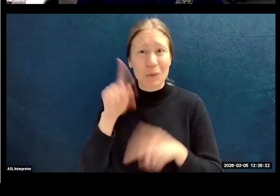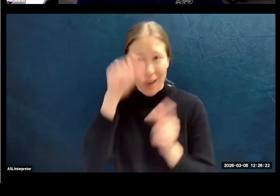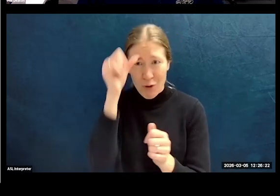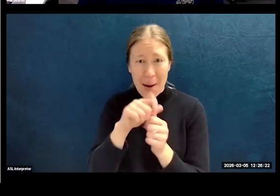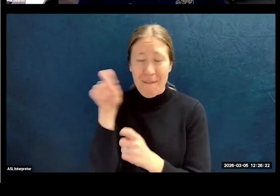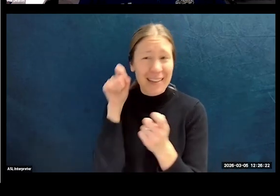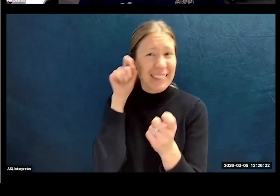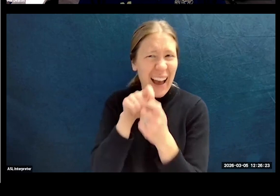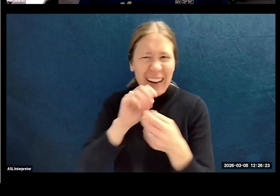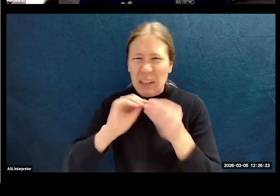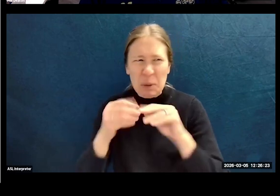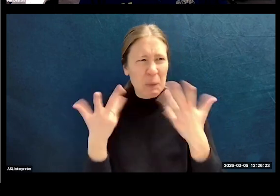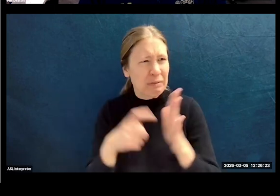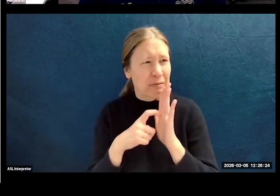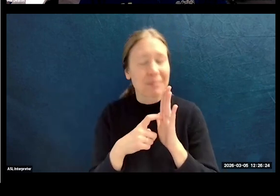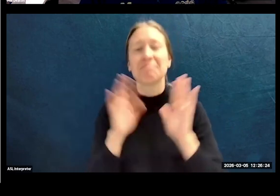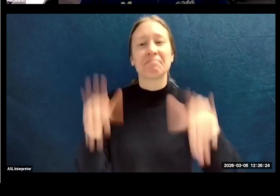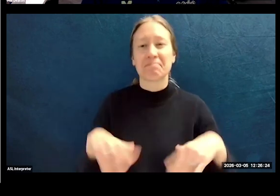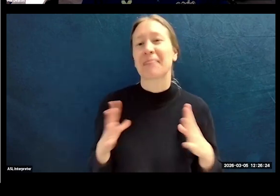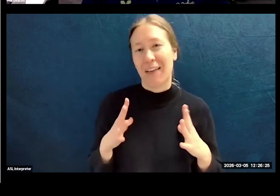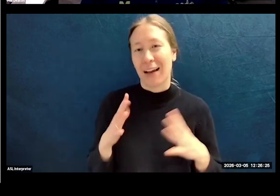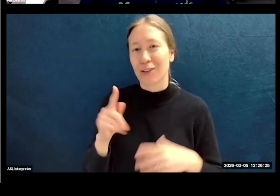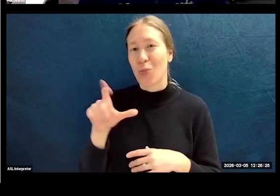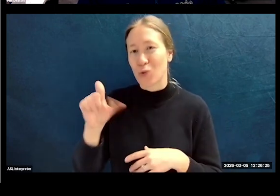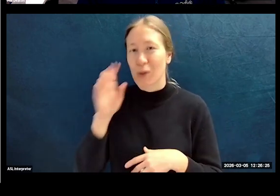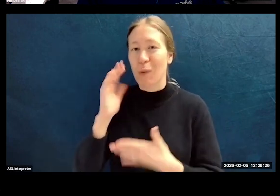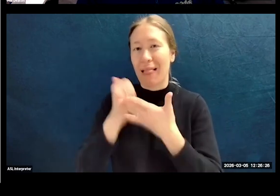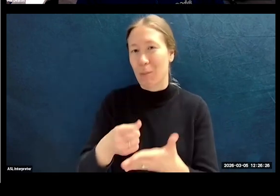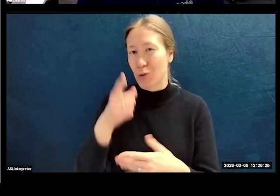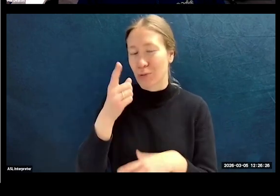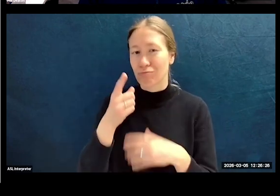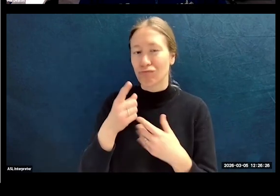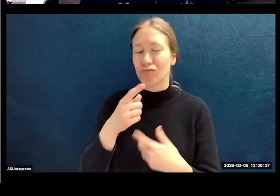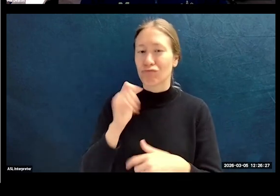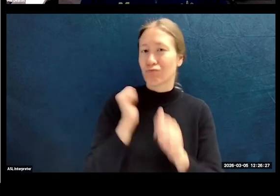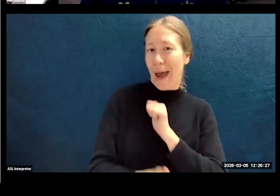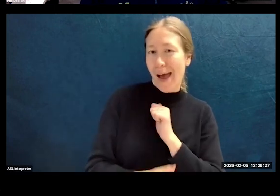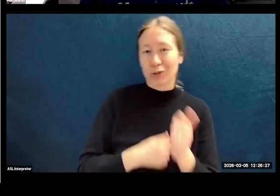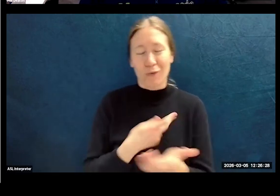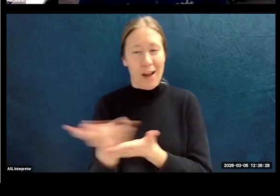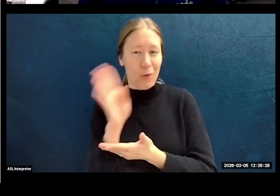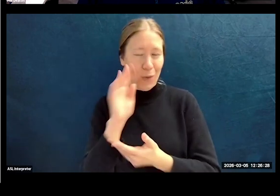These tools will remind you of that number. So, on the screen we have two screenshots related